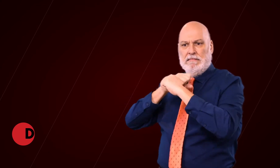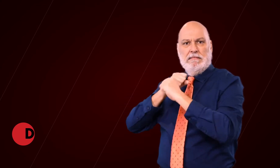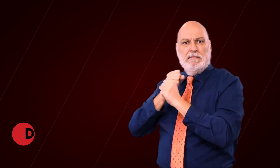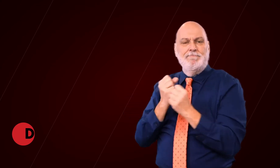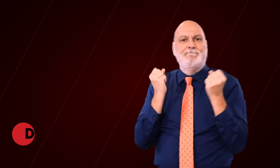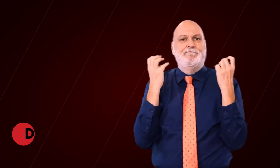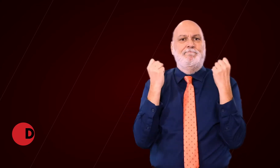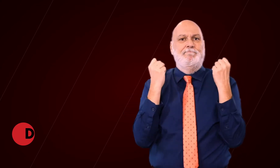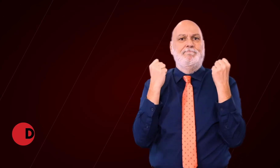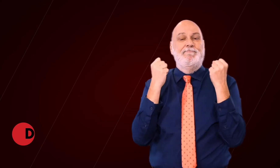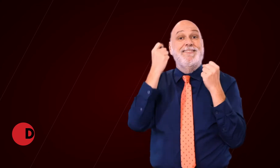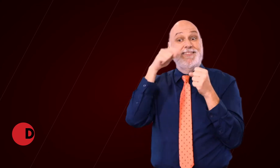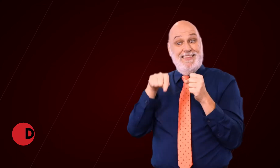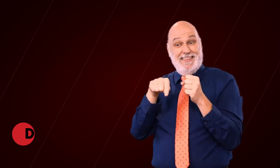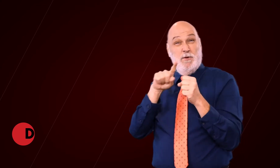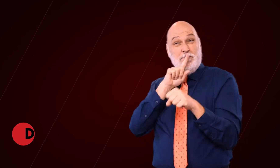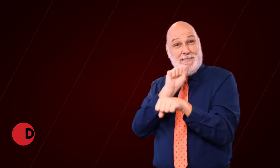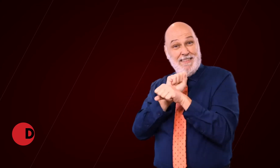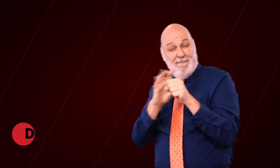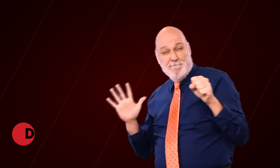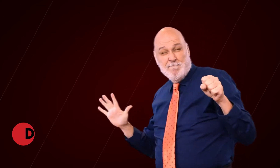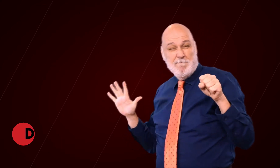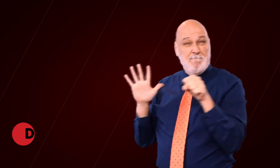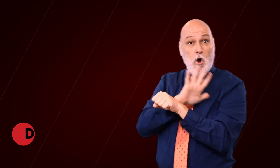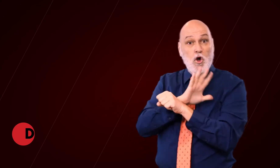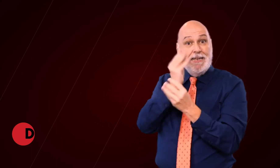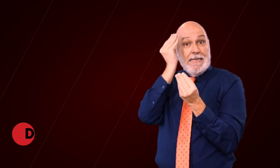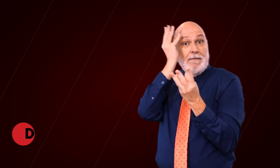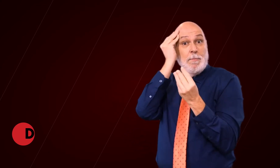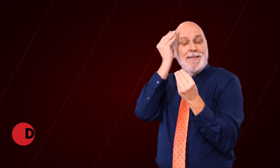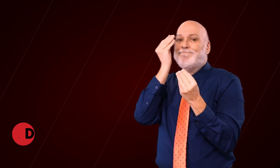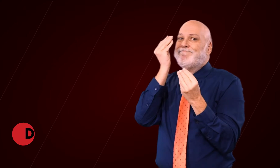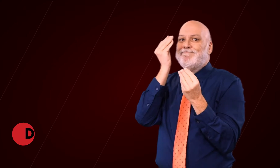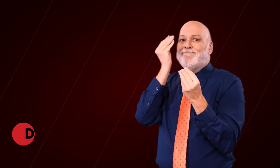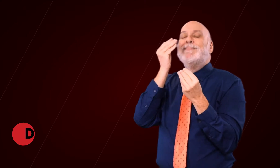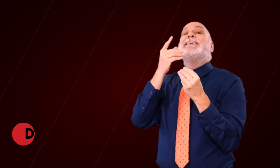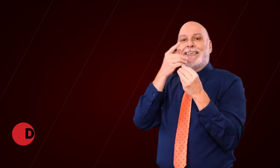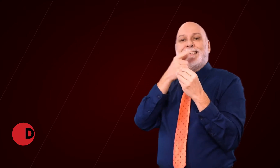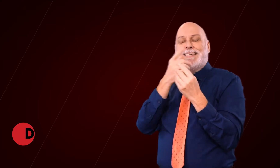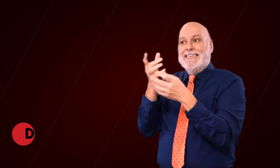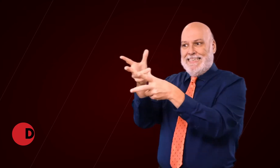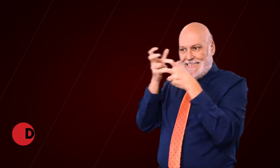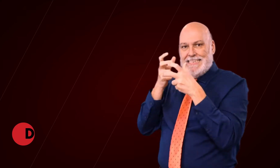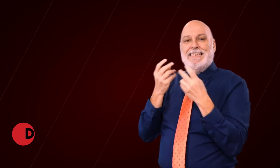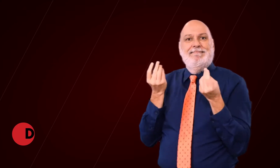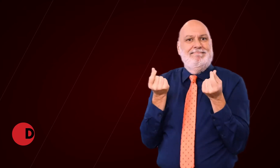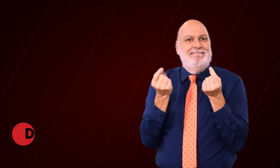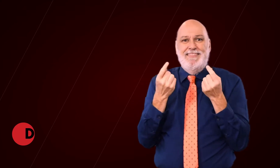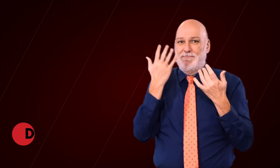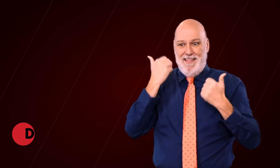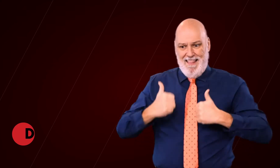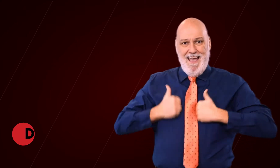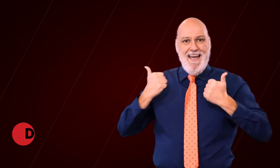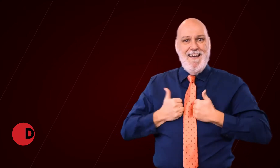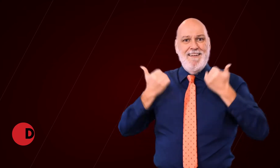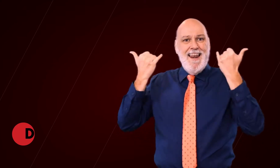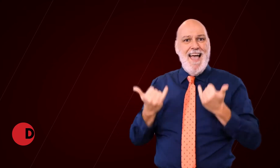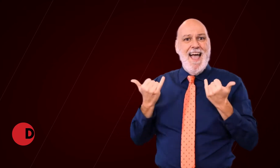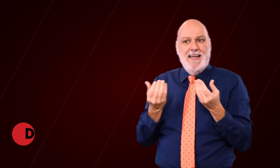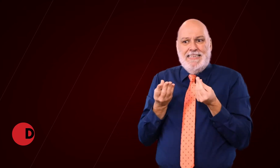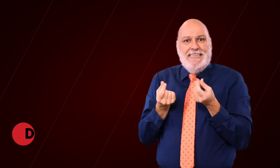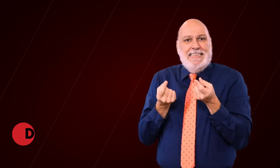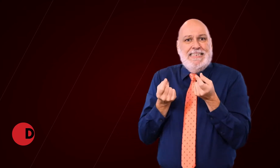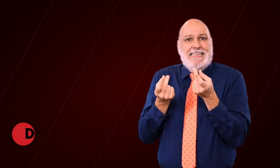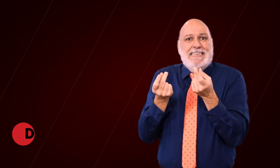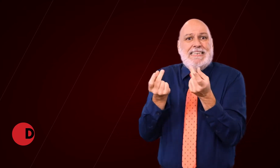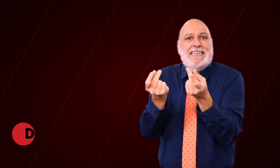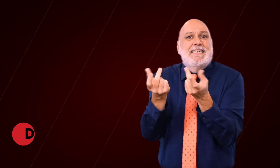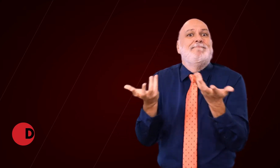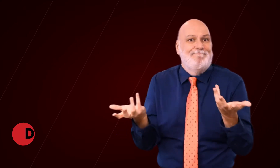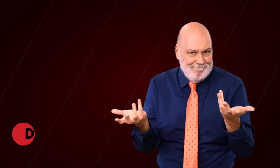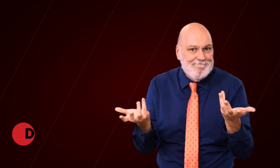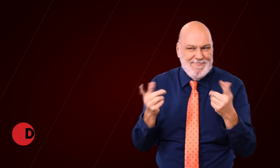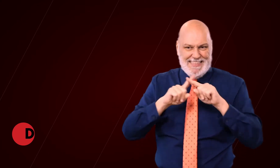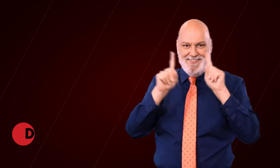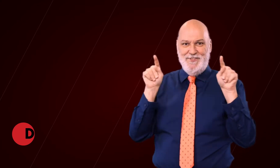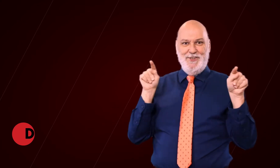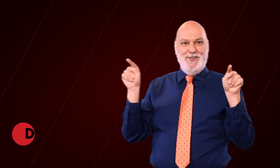translating to DI could lose additional information